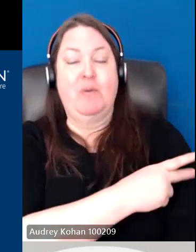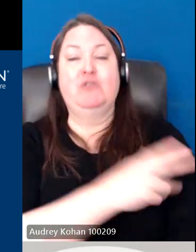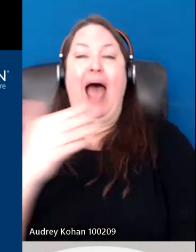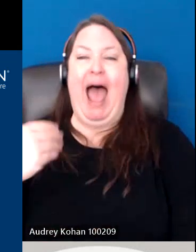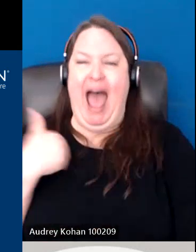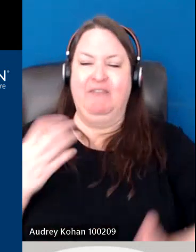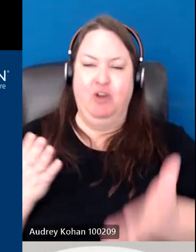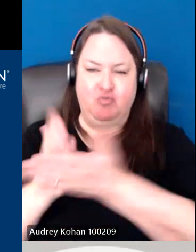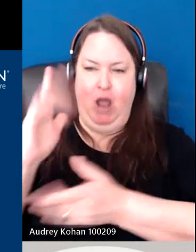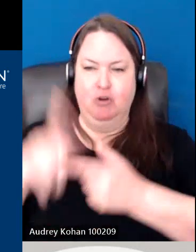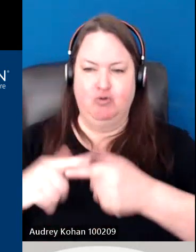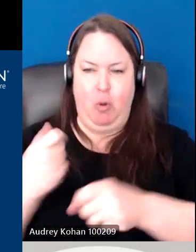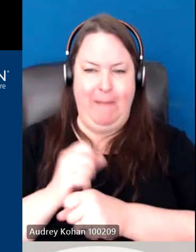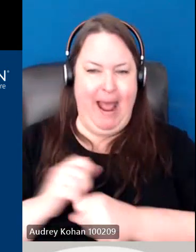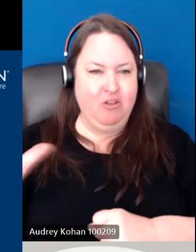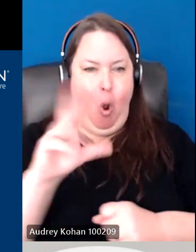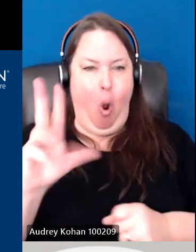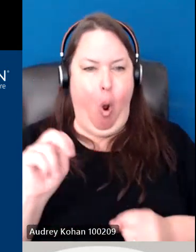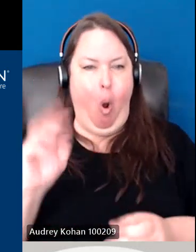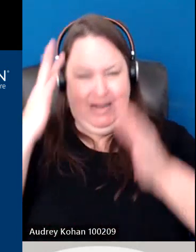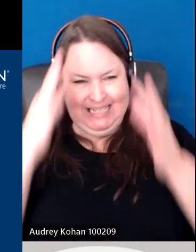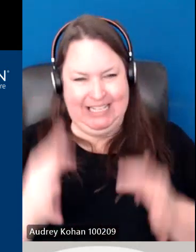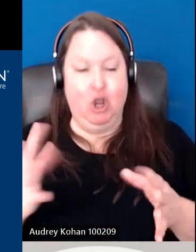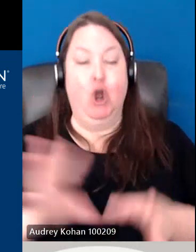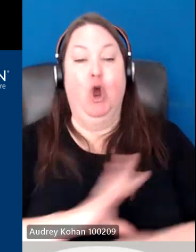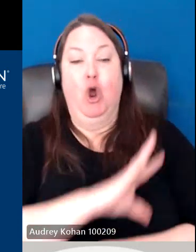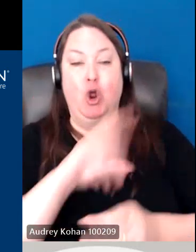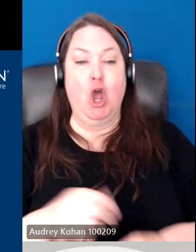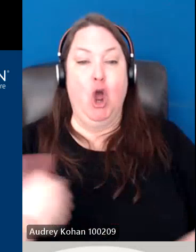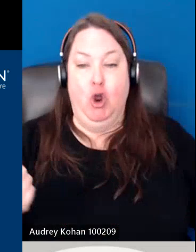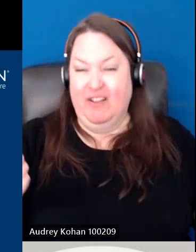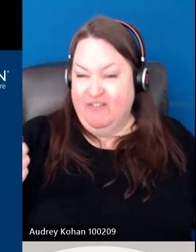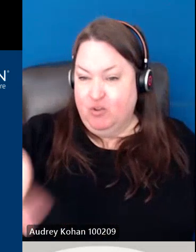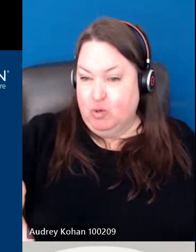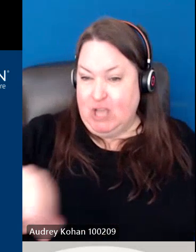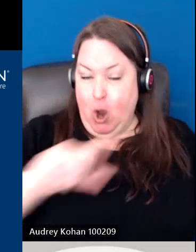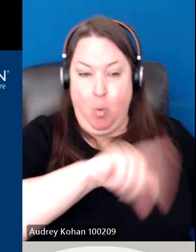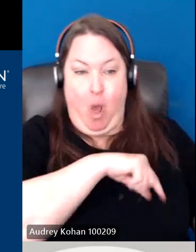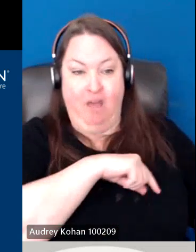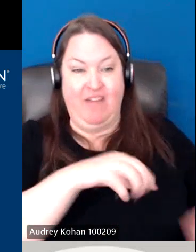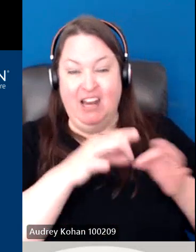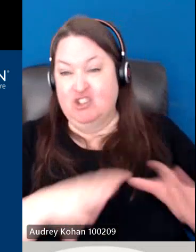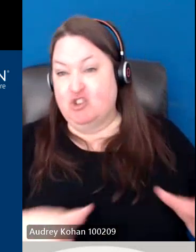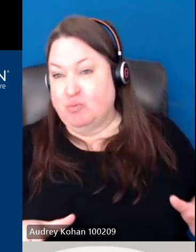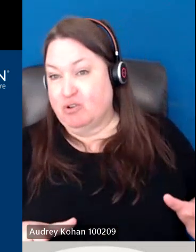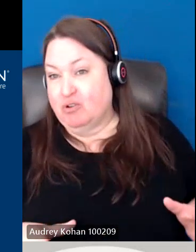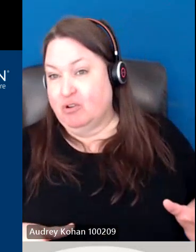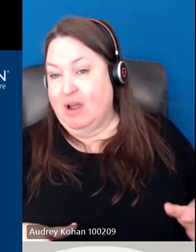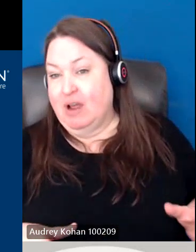to make their own decisions including refusing the qualified interpreter just as they can even refuse